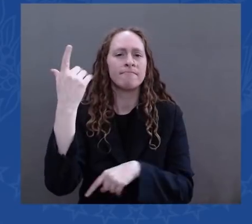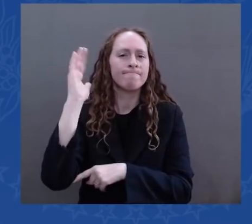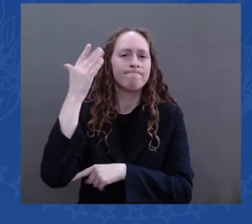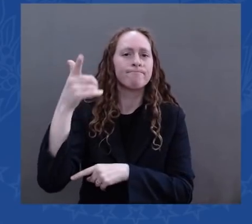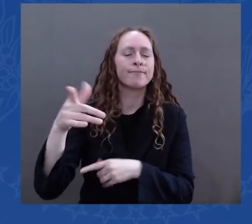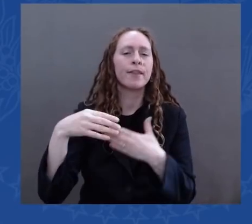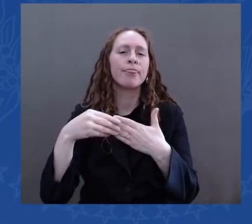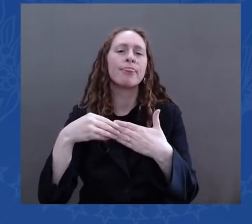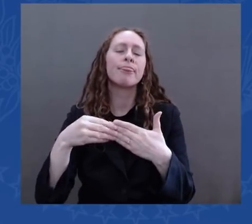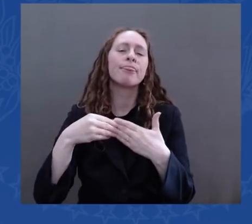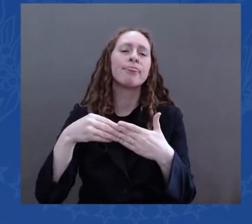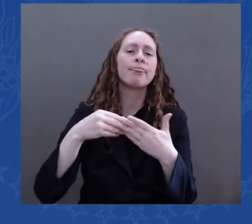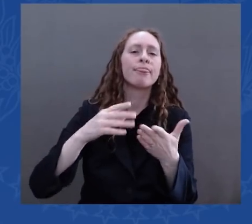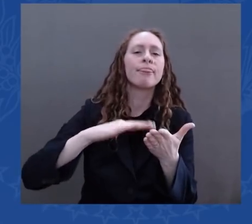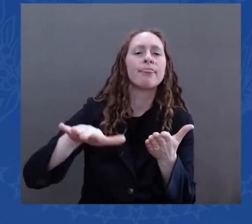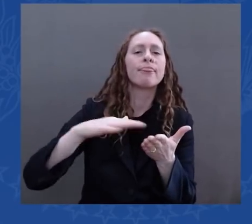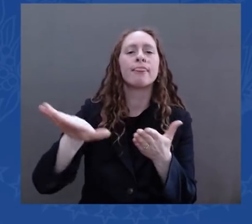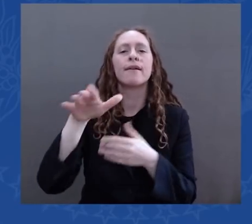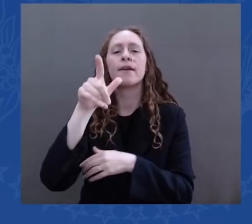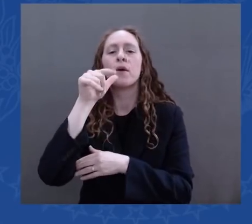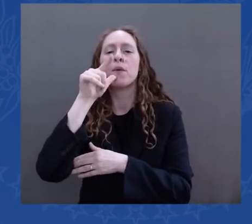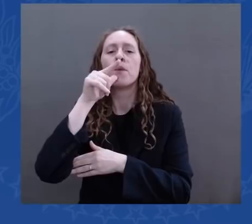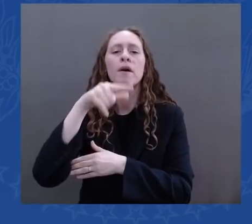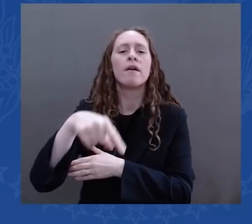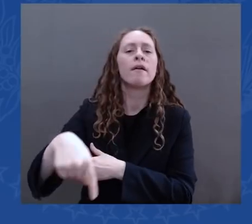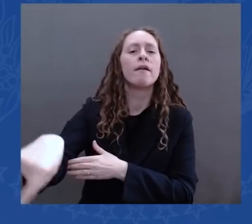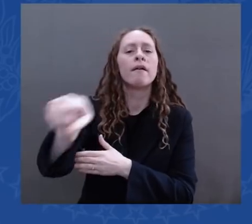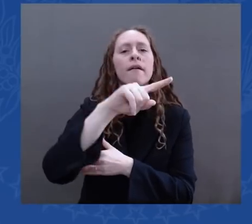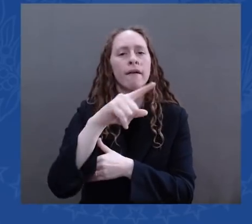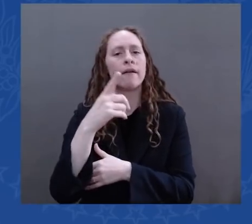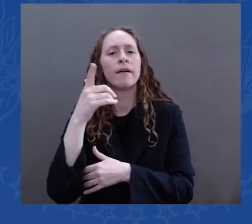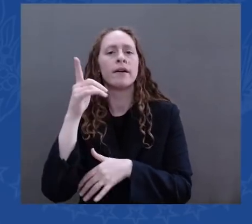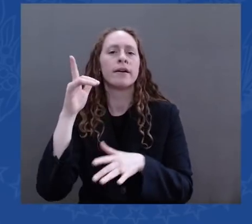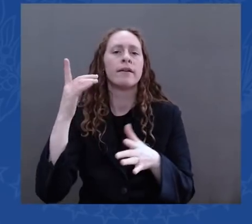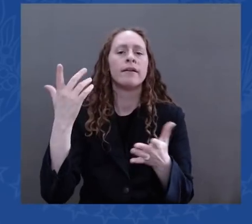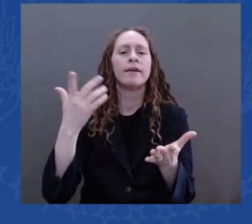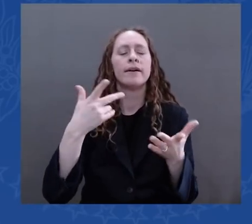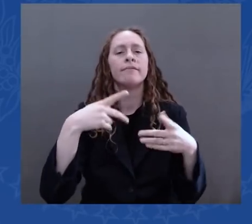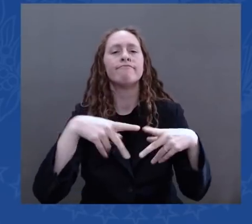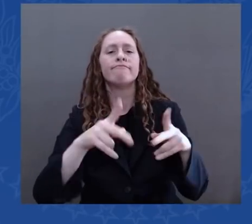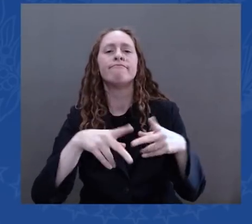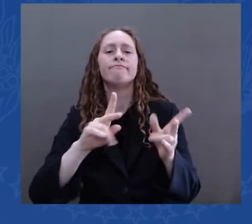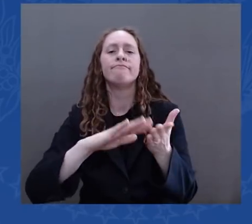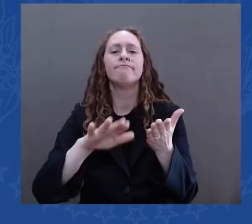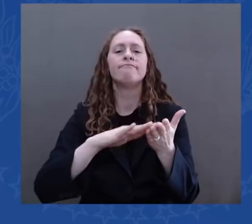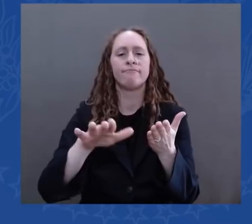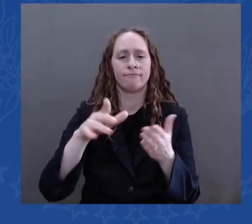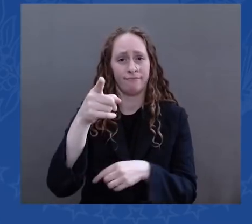does that, as the former chairman of the Judiciary Committee, make sense to you? The President: Look, this is one of the most qualified nominees